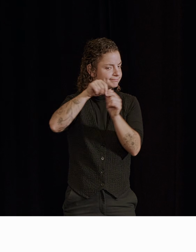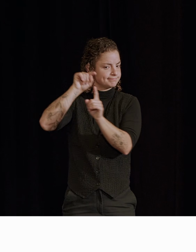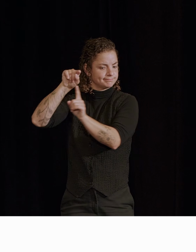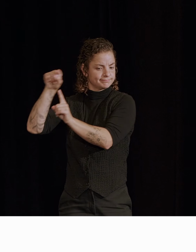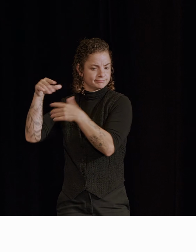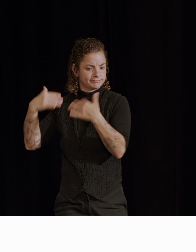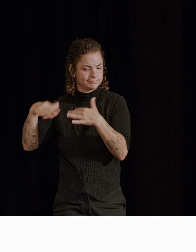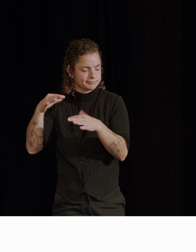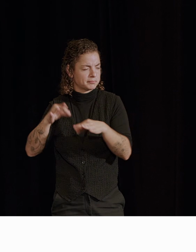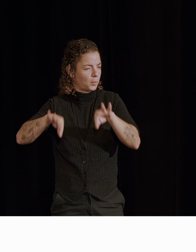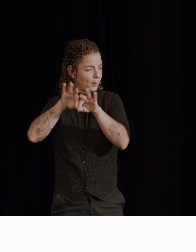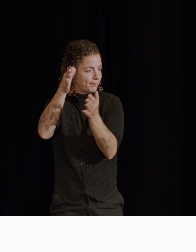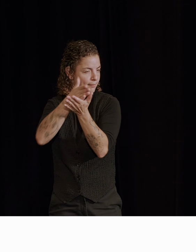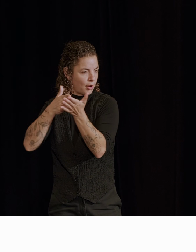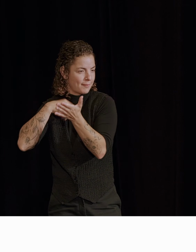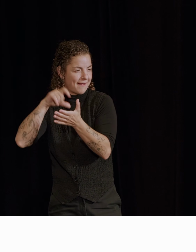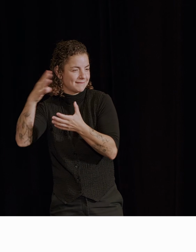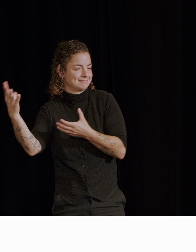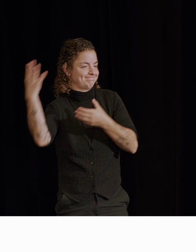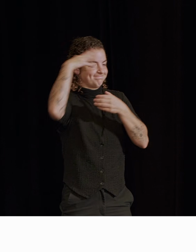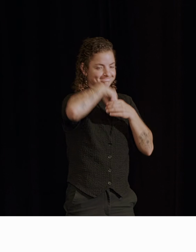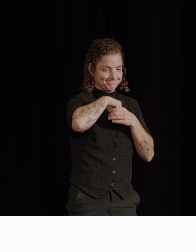I have pictured here a rotary telephone.